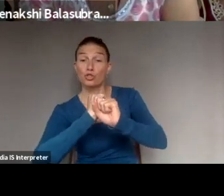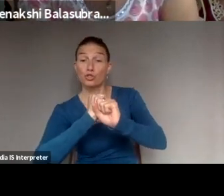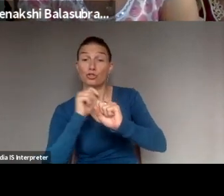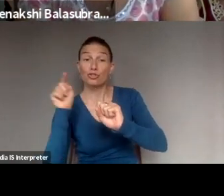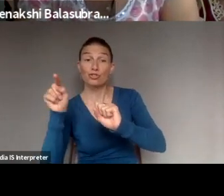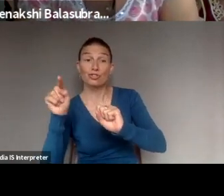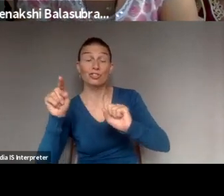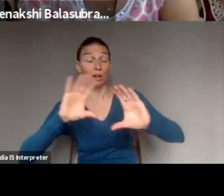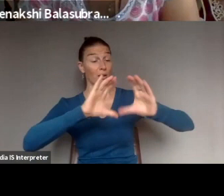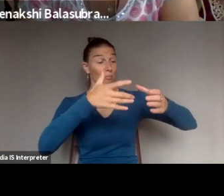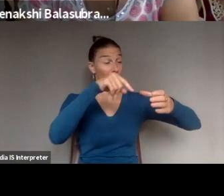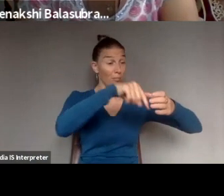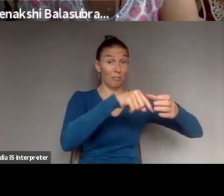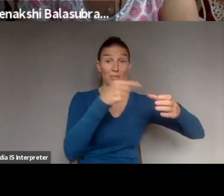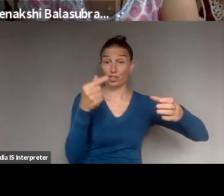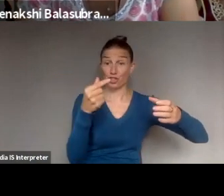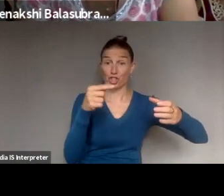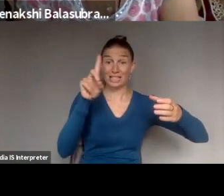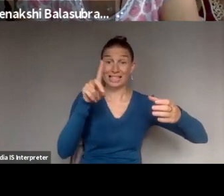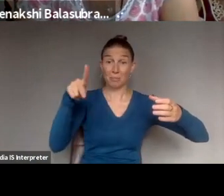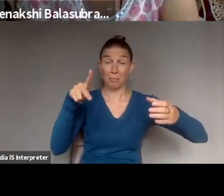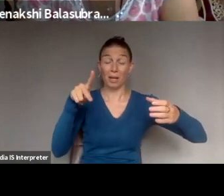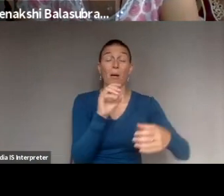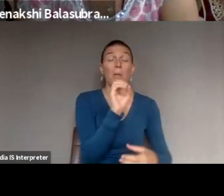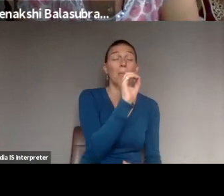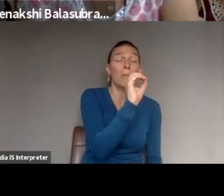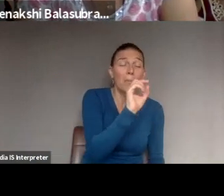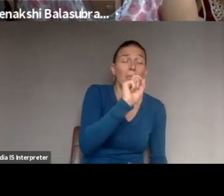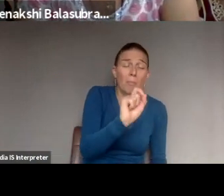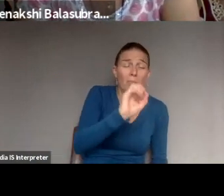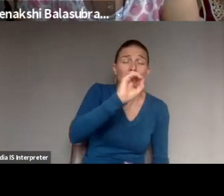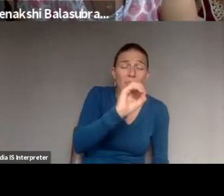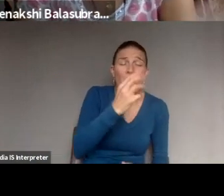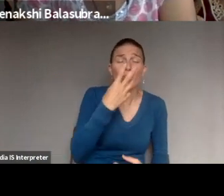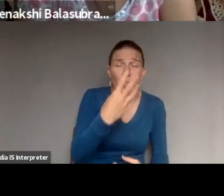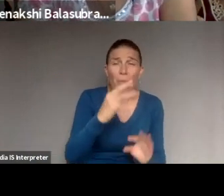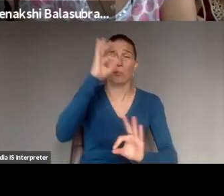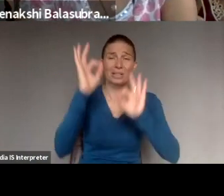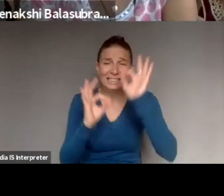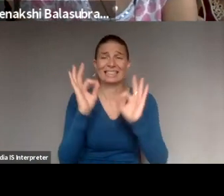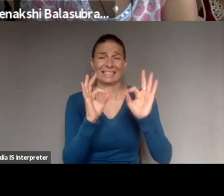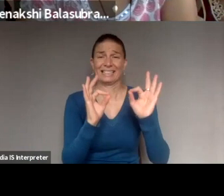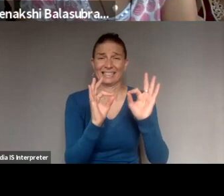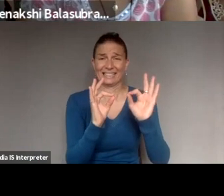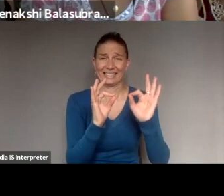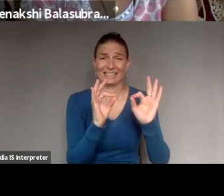or 0, 18% of public spending. And public expenditures on social protection,